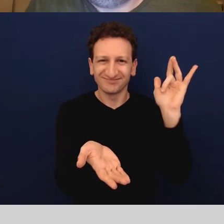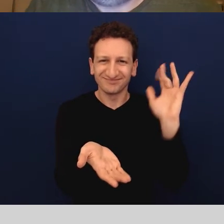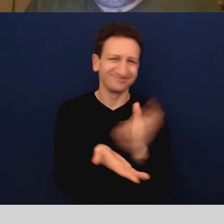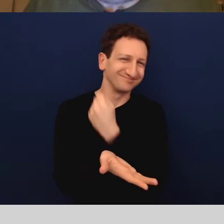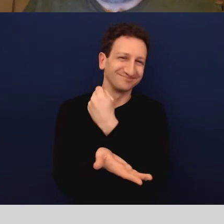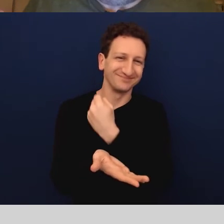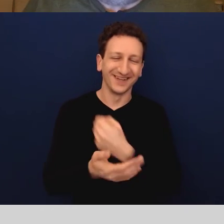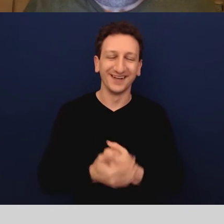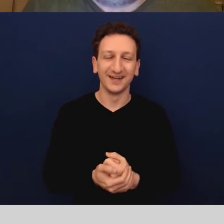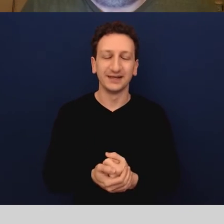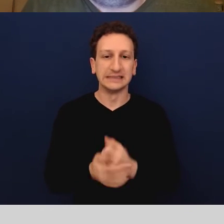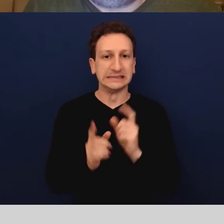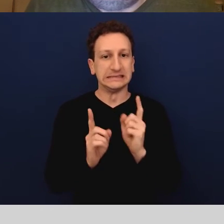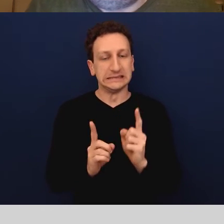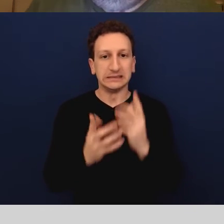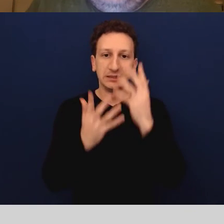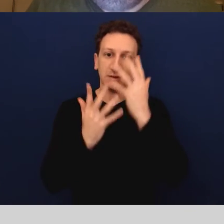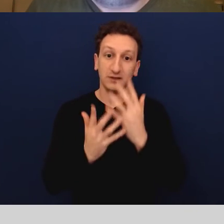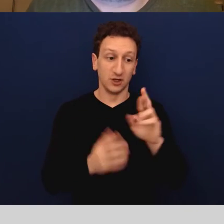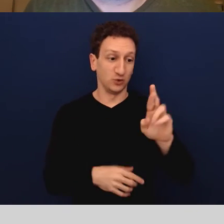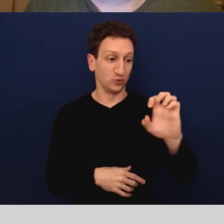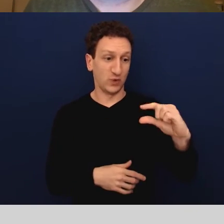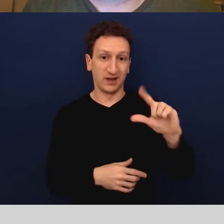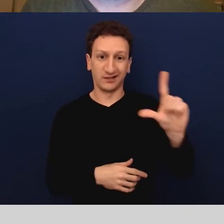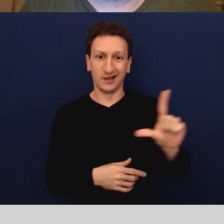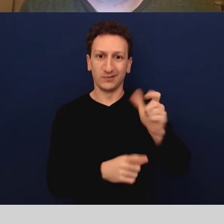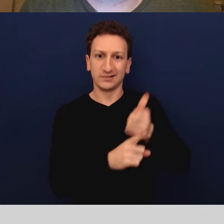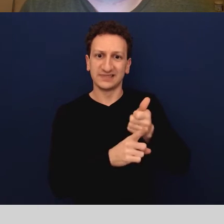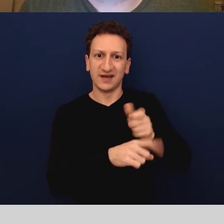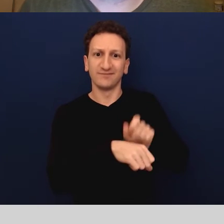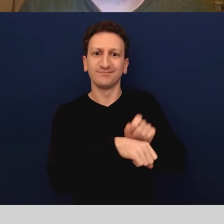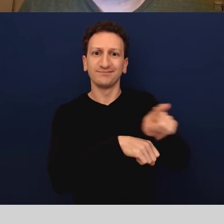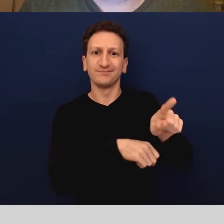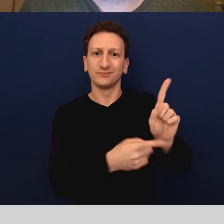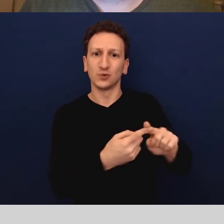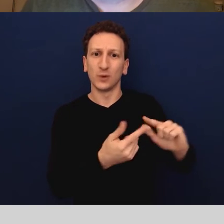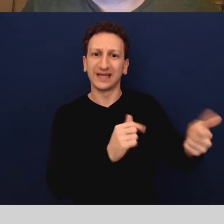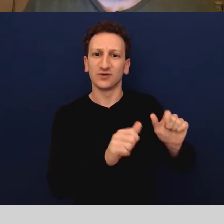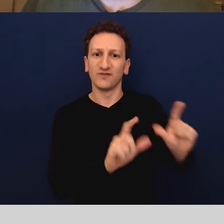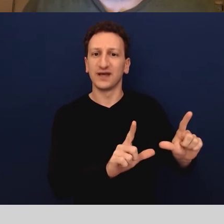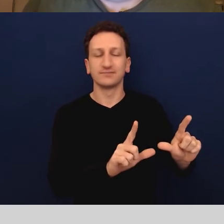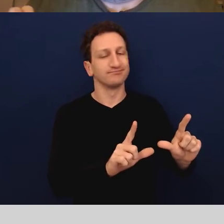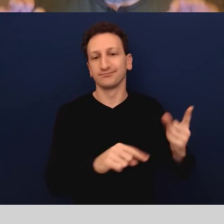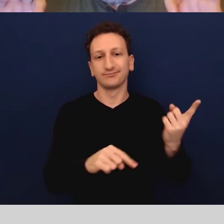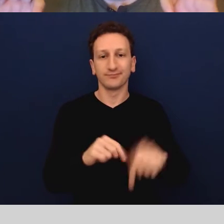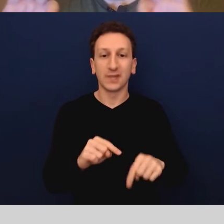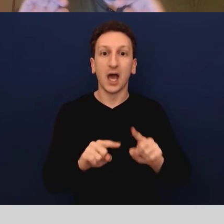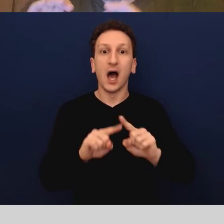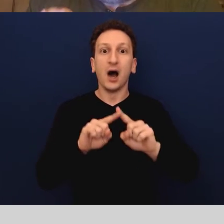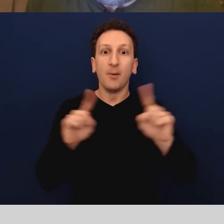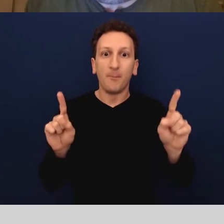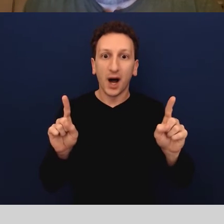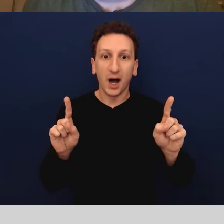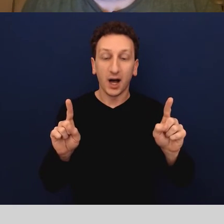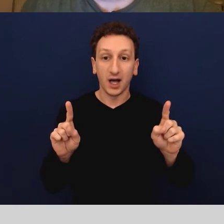Unfortunately, the reg library by itself will not dispatch to interface either but it allows us to completely override